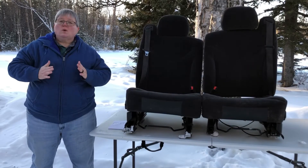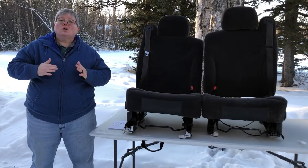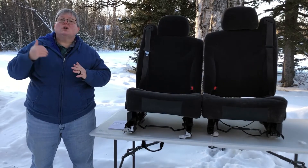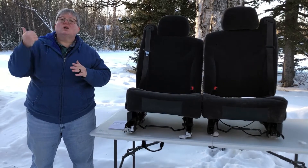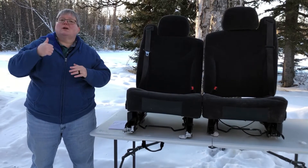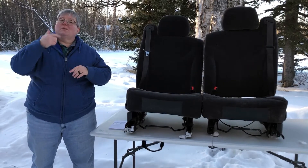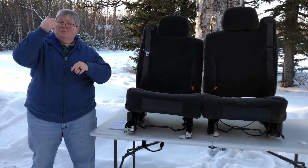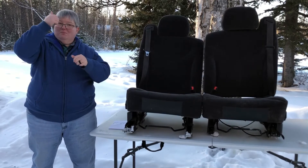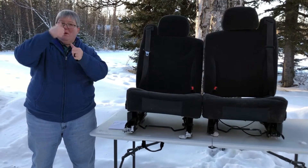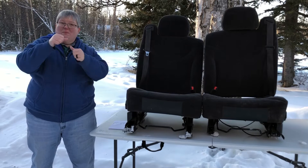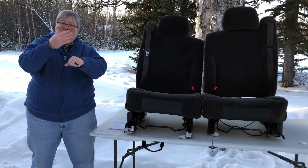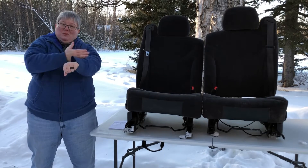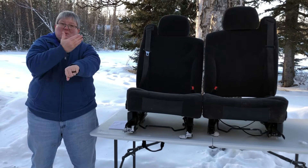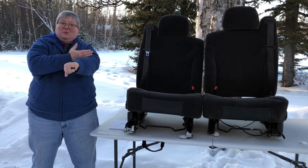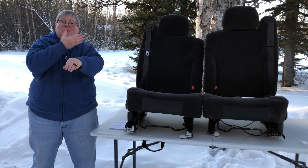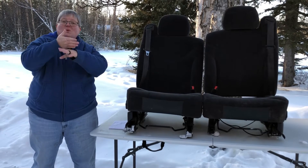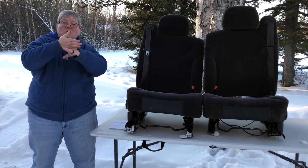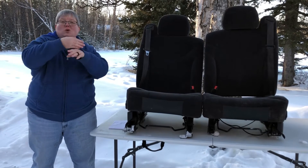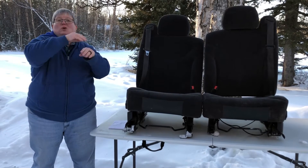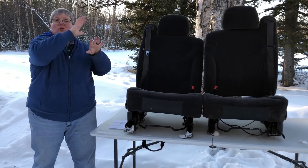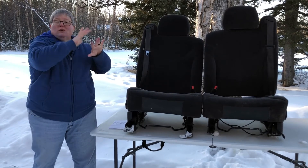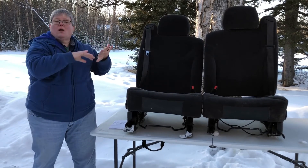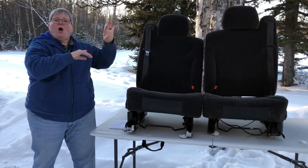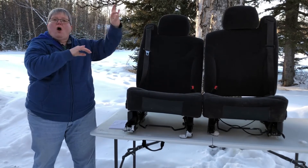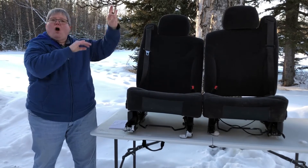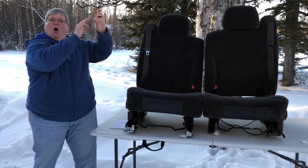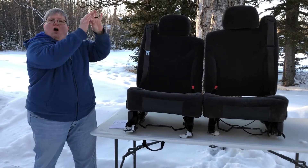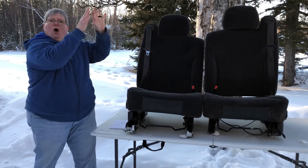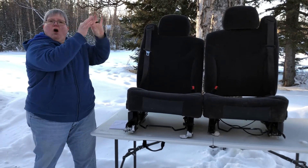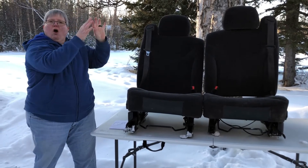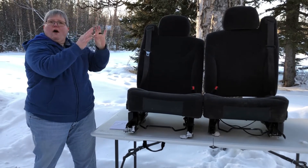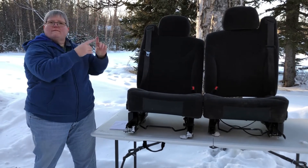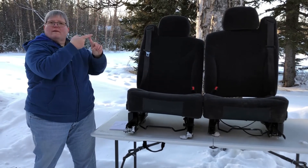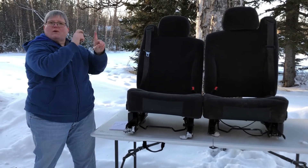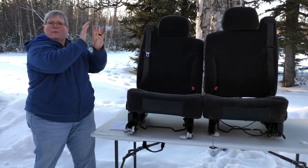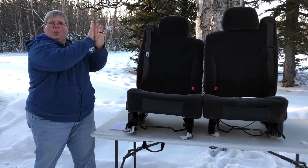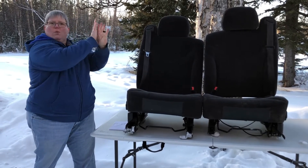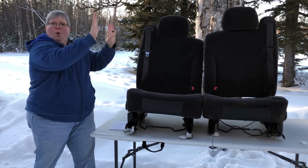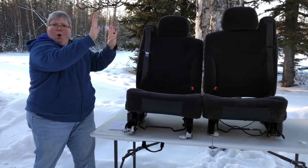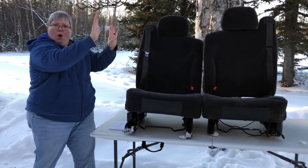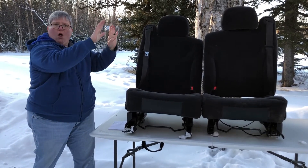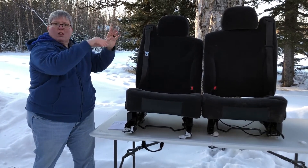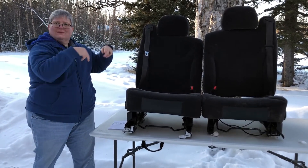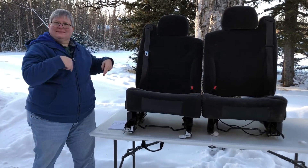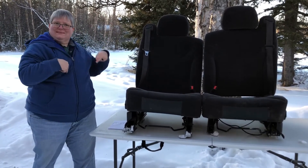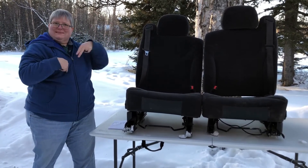uh remember did some improvements and put the wood up and everything... had re taken off the seat